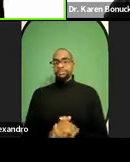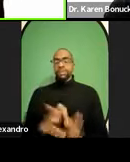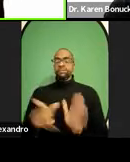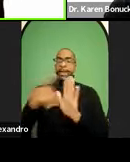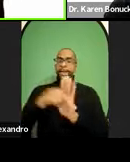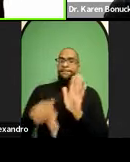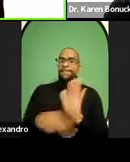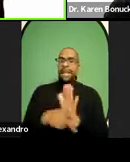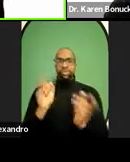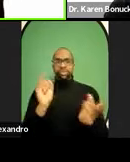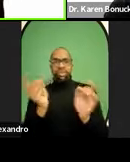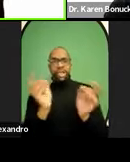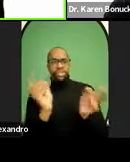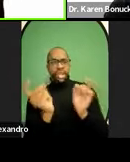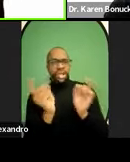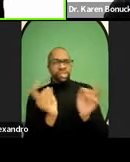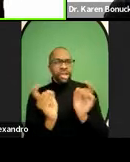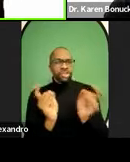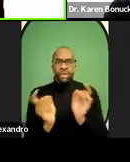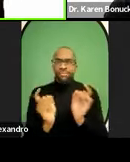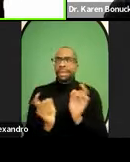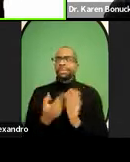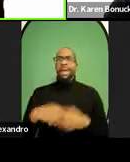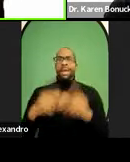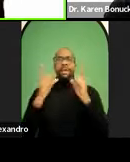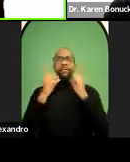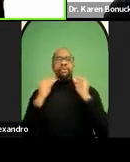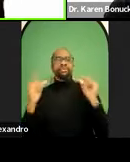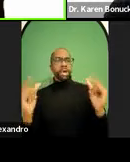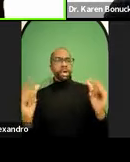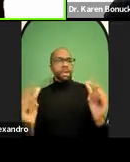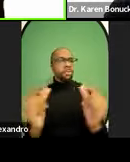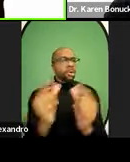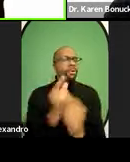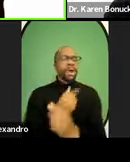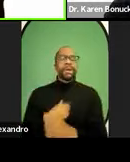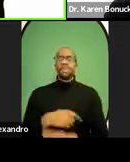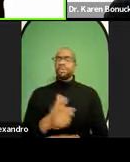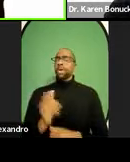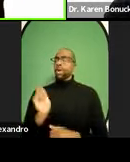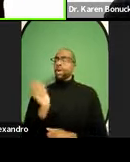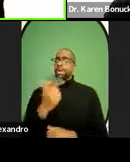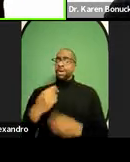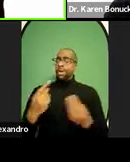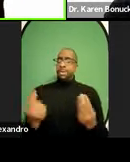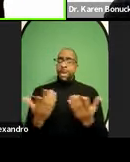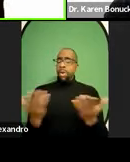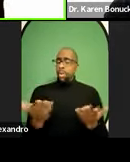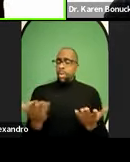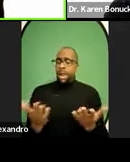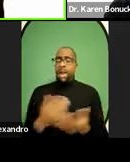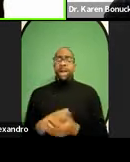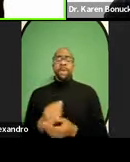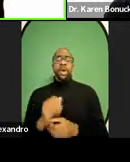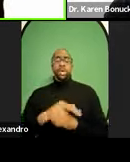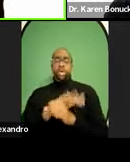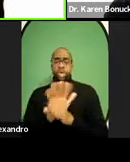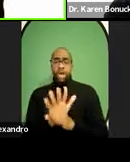with with seemingly free with with seemingly frequently shifting policies Mendez ly shifting policies mandates and constant rumors and myths about Co. Coven 19 and when